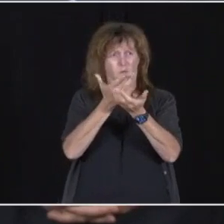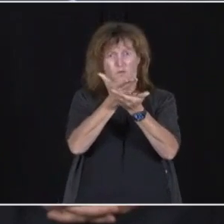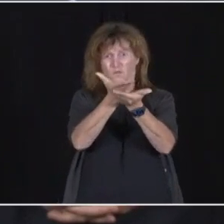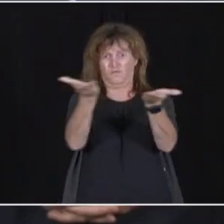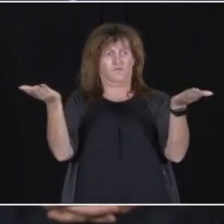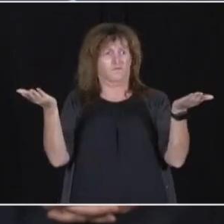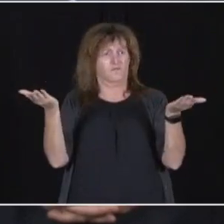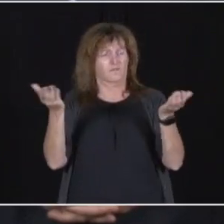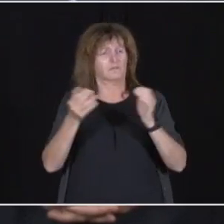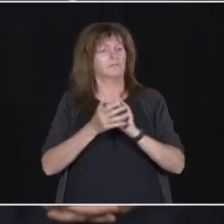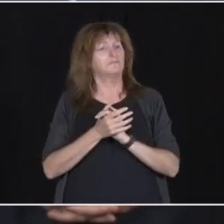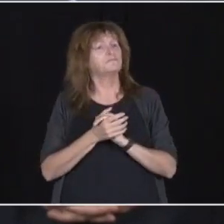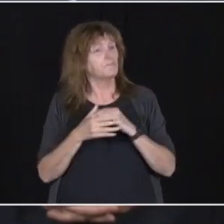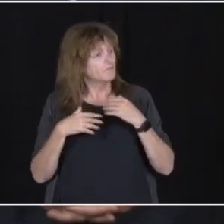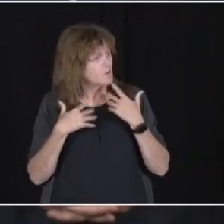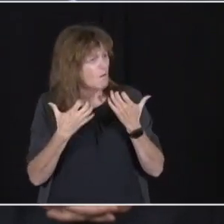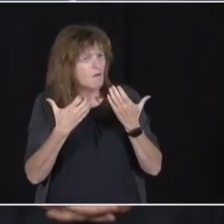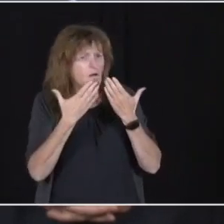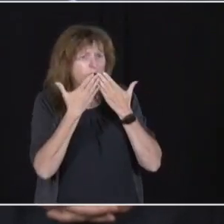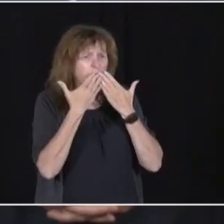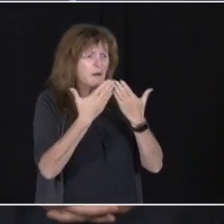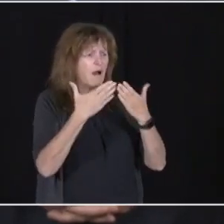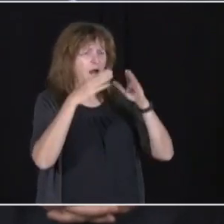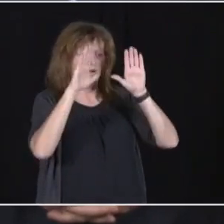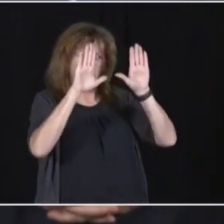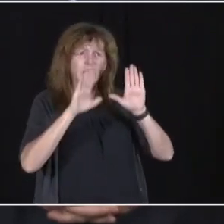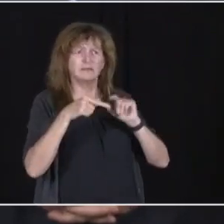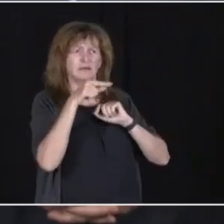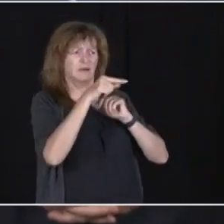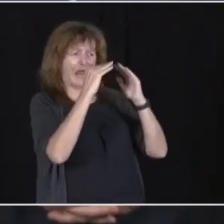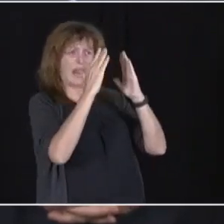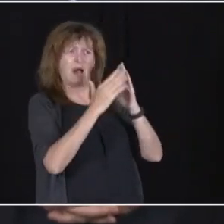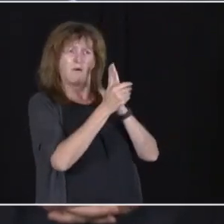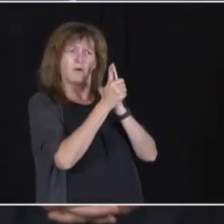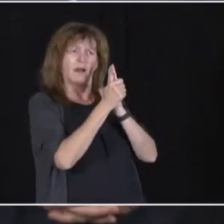And I want to thank our excellent government house leader for all of his work.